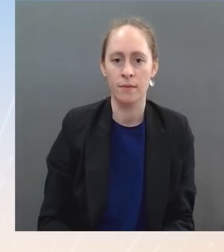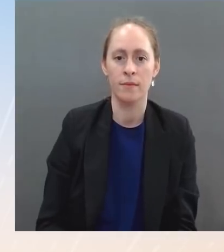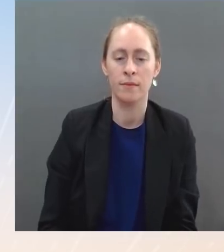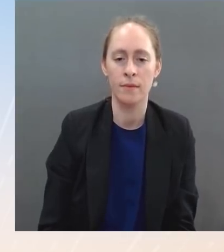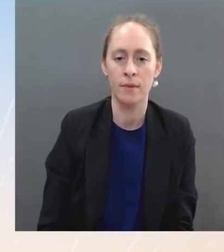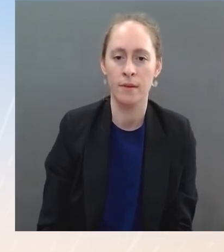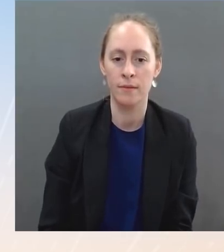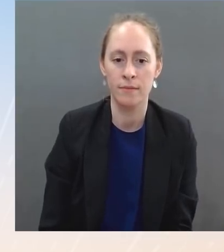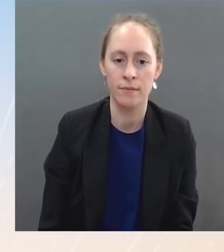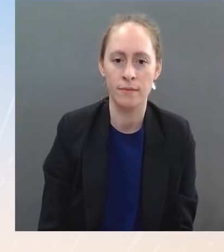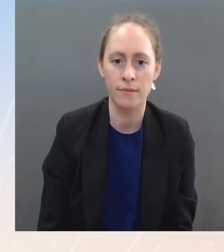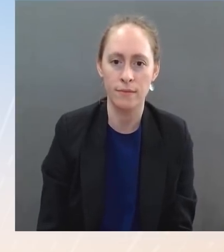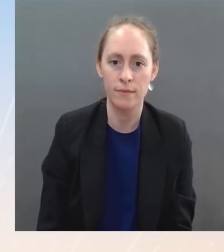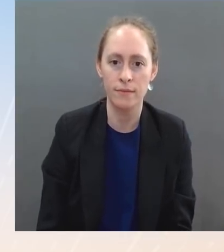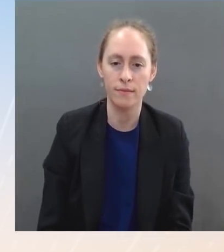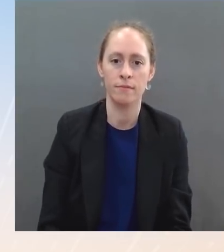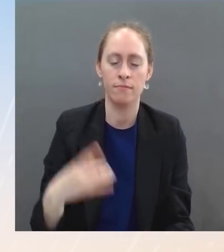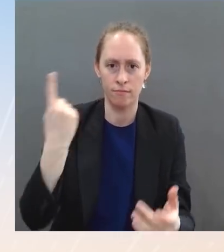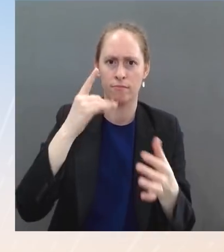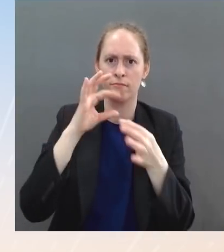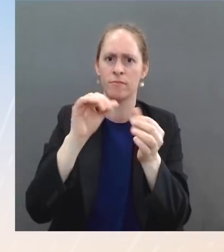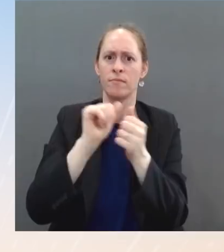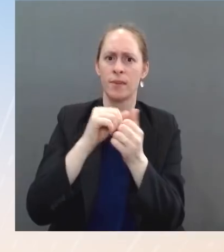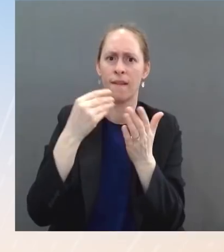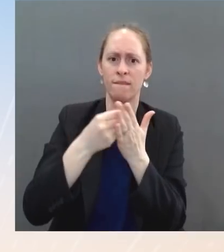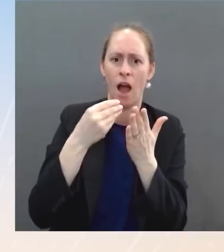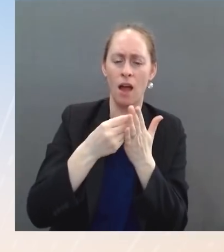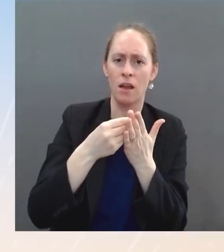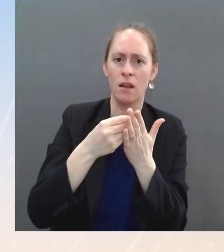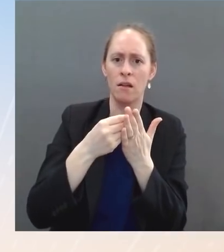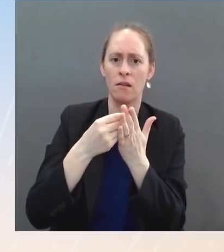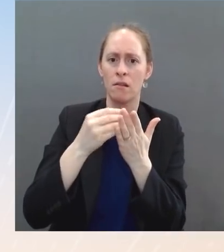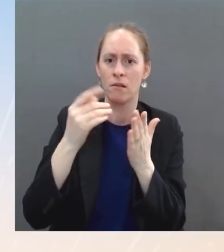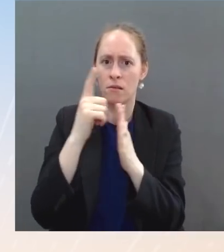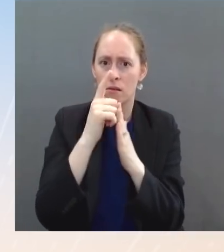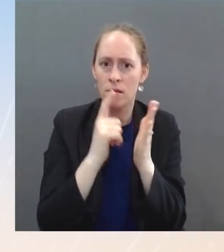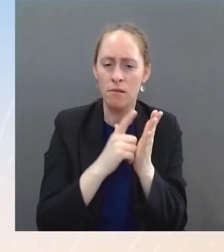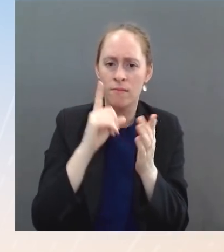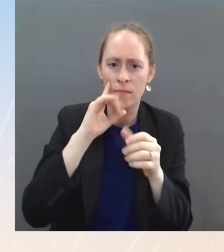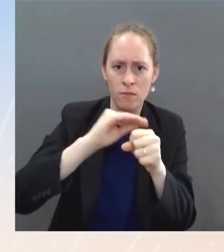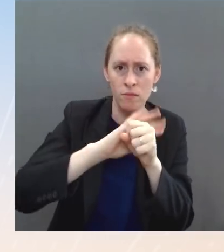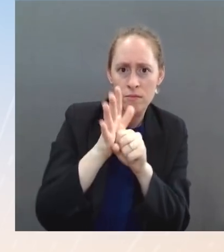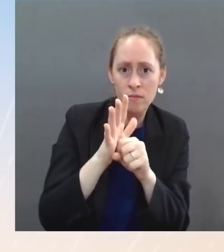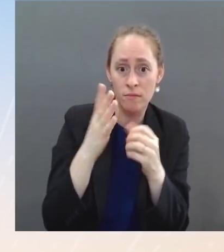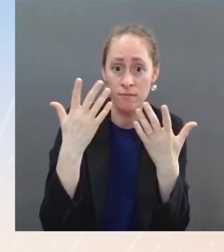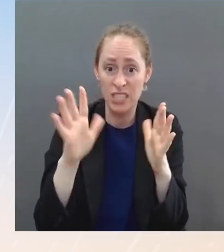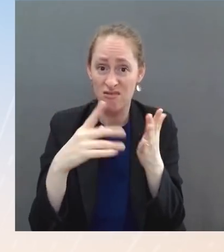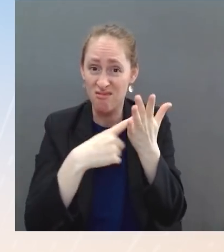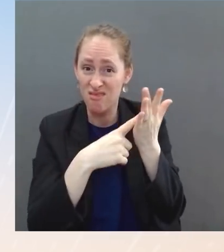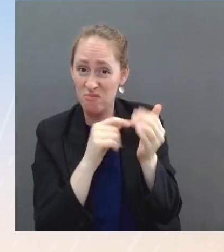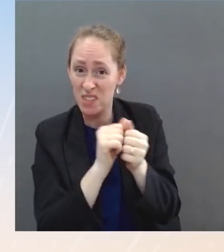And has he talked to any Republicans on this? Ms. Psaki: I'm not going to give you an outline or a detail of people he's spoken to.